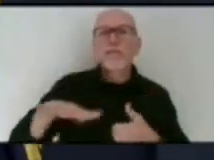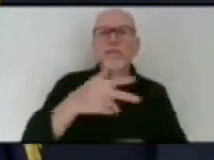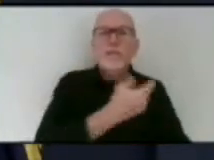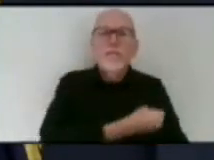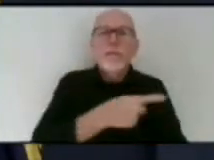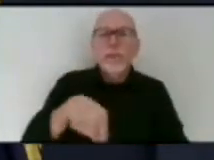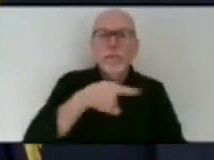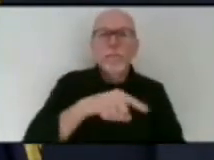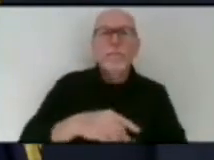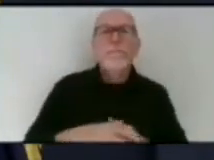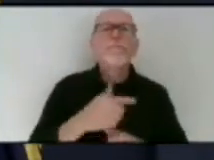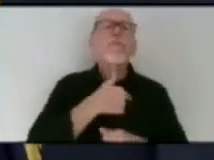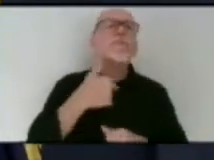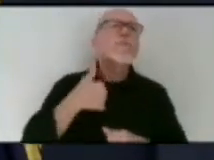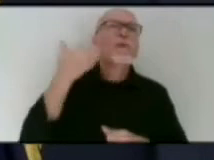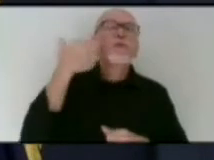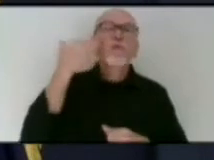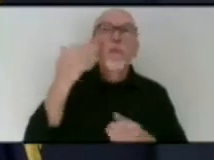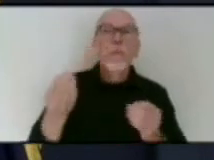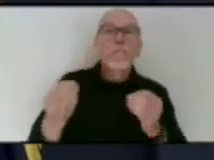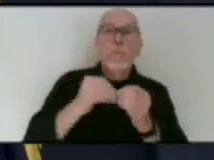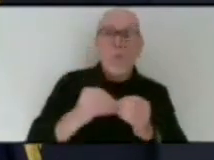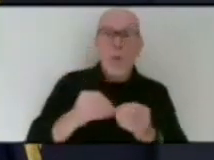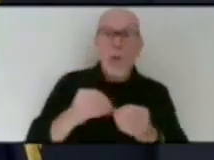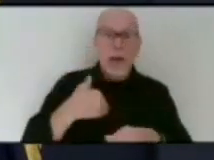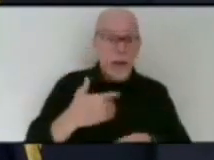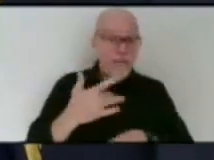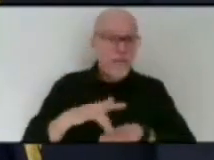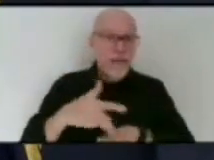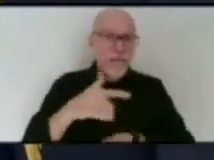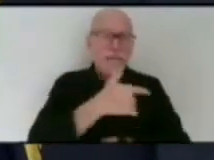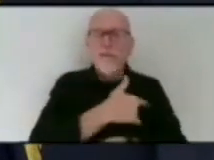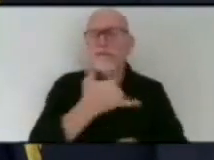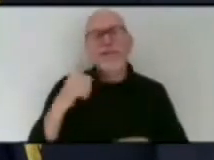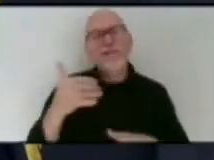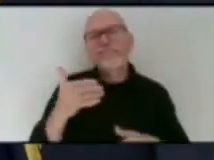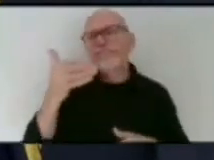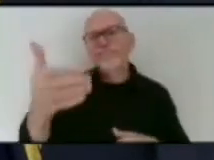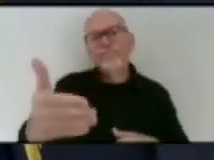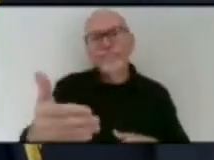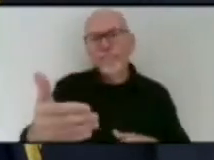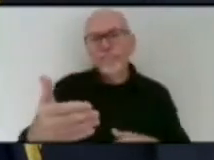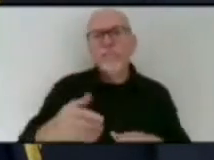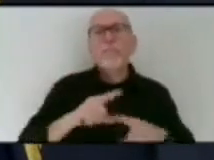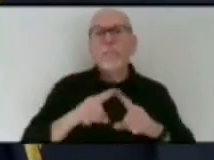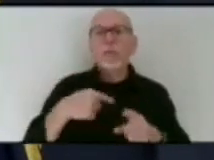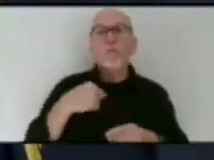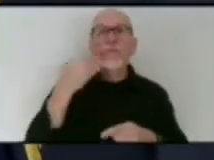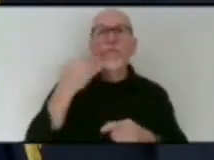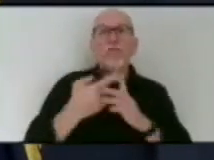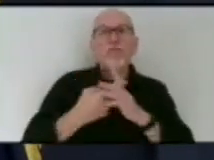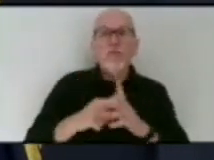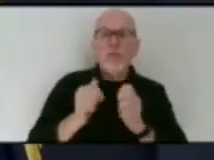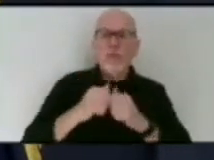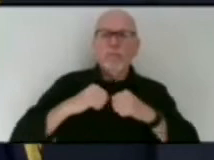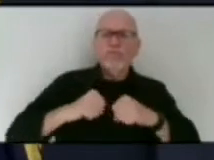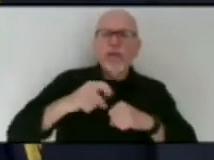We know that a widely available vaccine is still months away, but we're confident that starting with protecting our frontline healthcare workers and